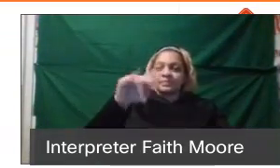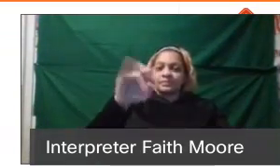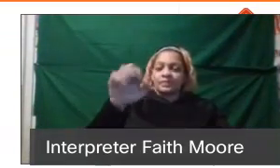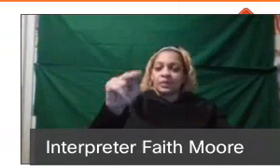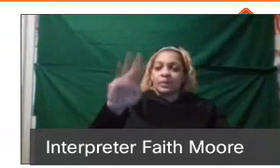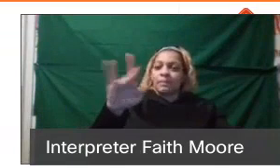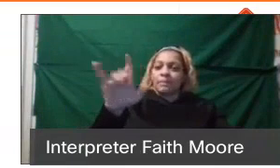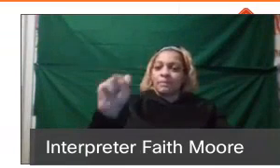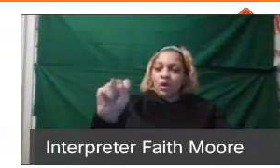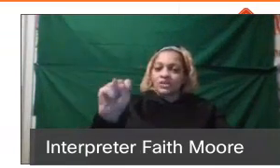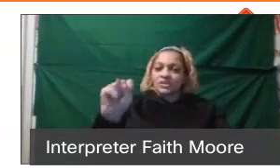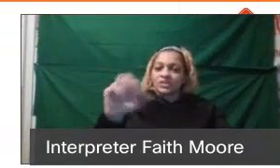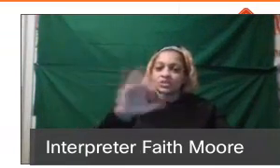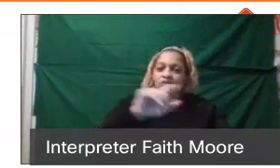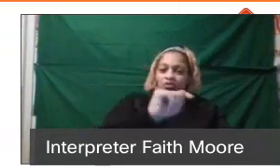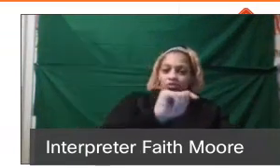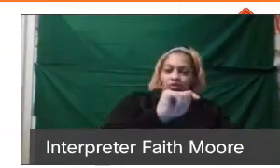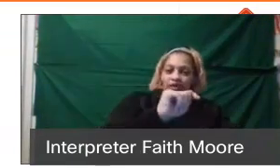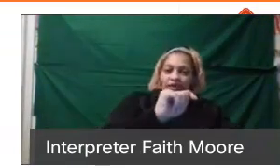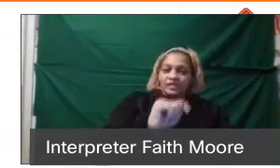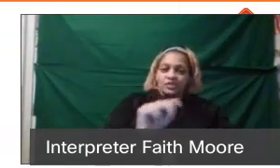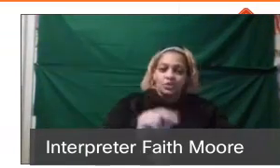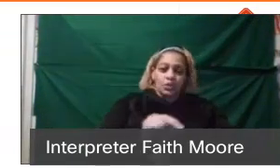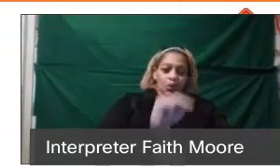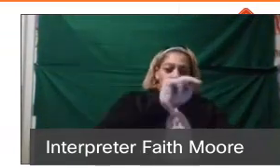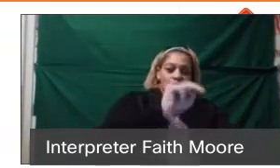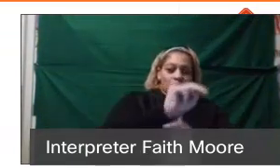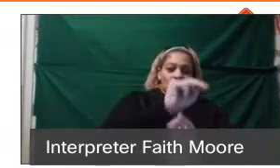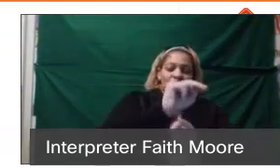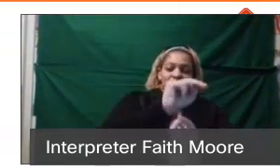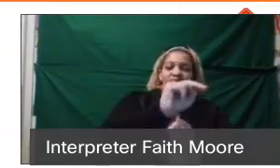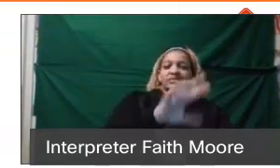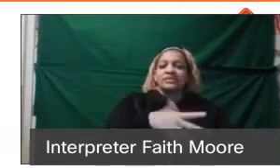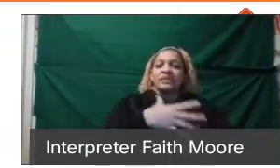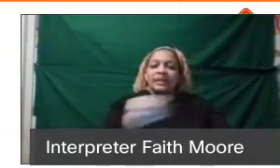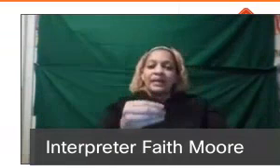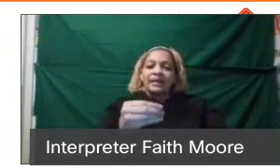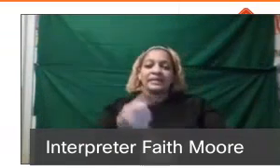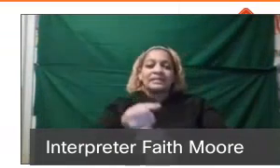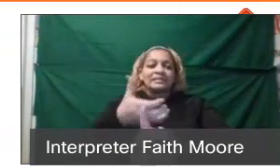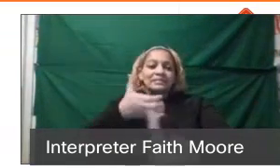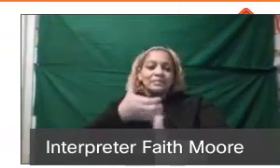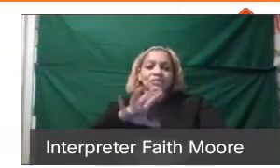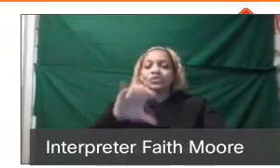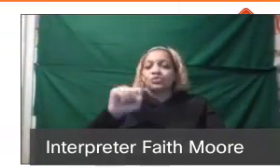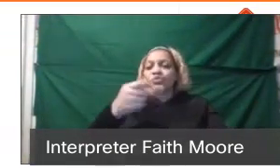To the north of crack and lost it it tends to. Uh, Sharon, so.